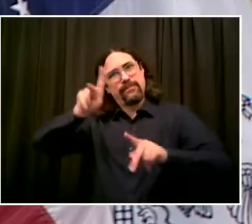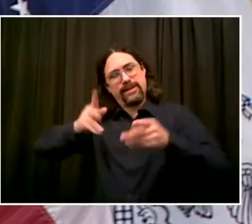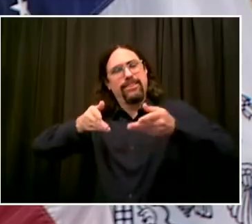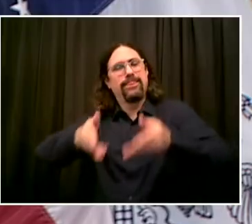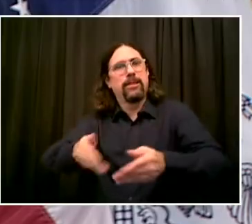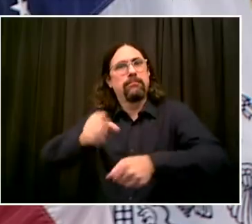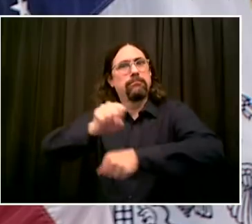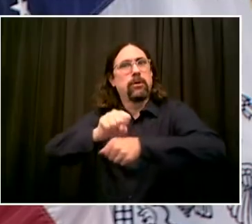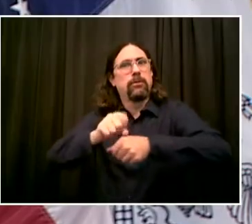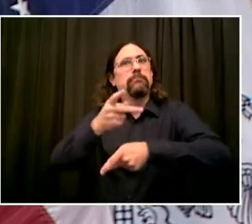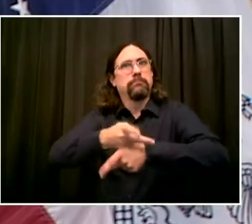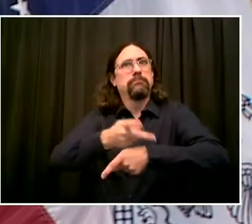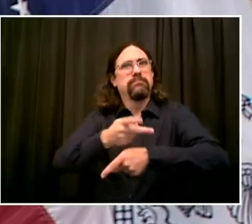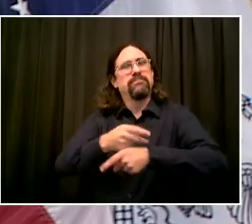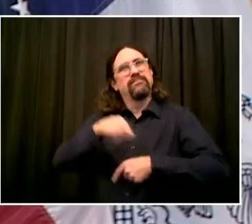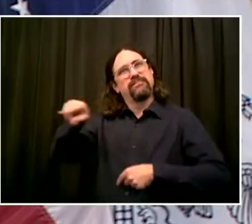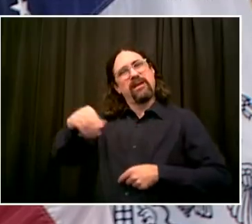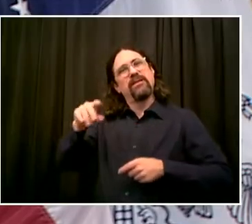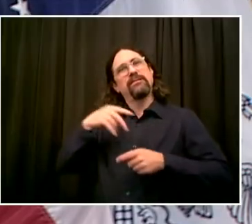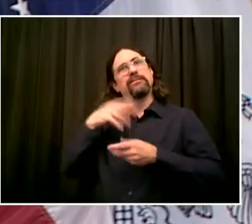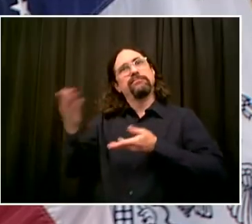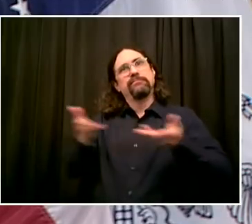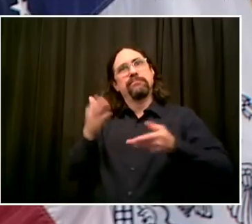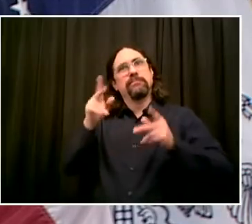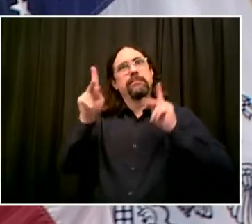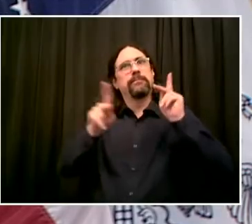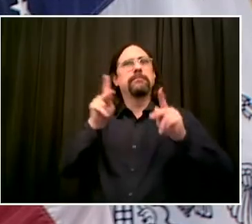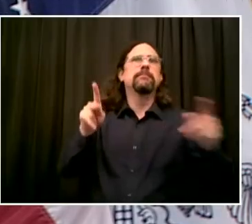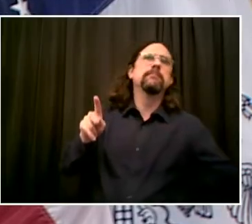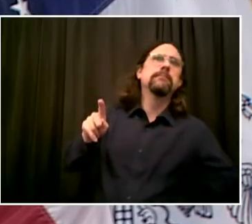RTPOFOOLI,S A WELL AS COMMUNITY PROGRAMS THAT